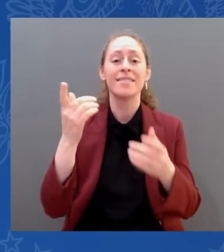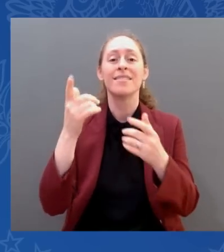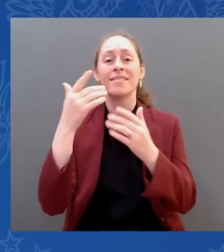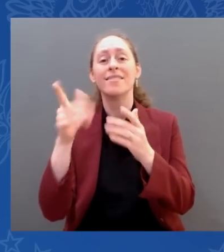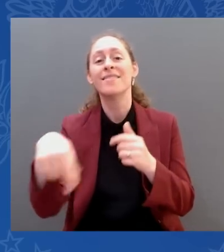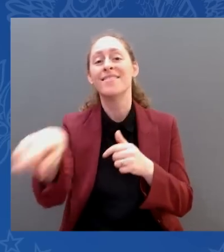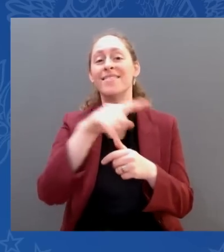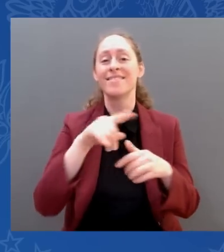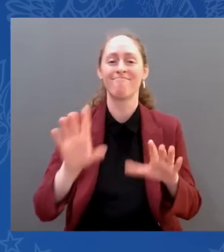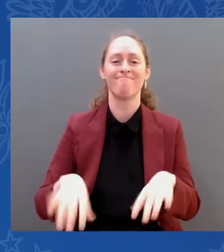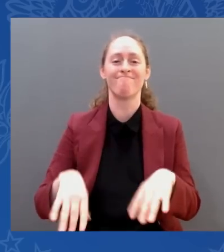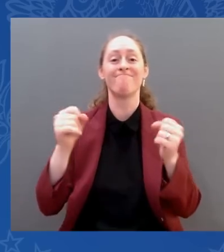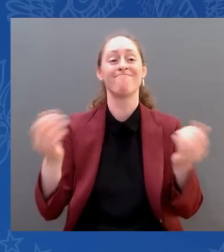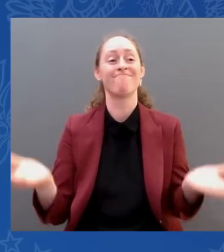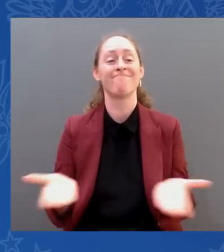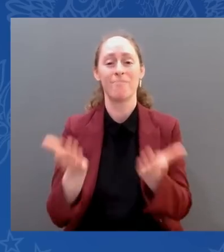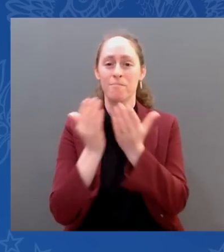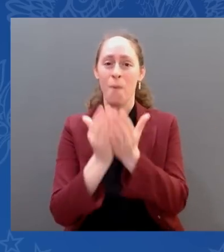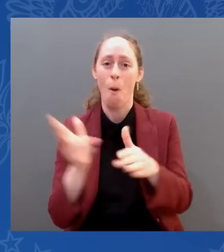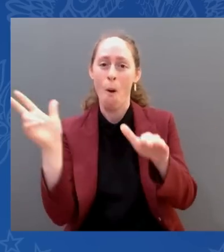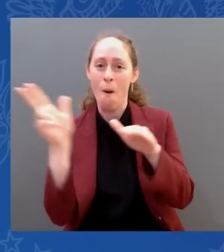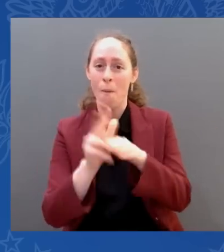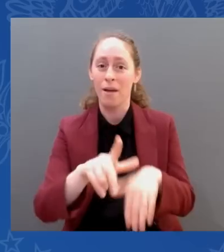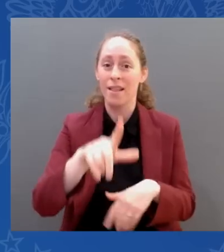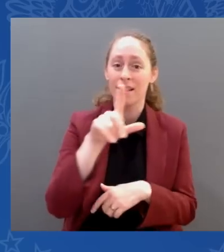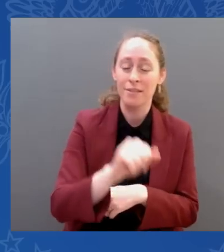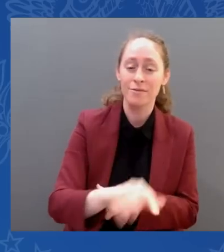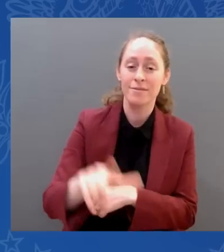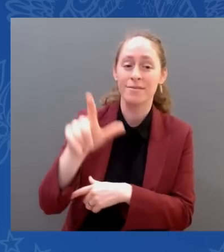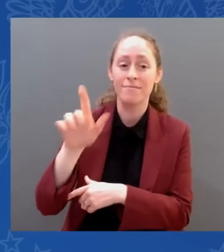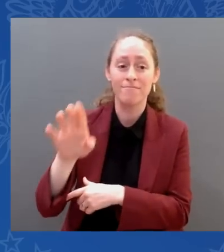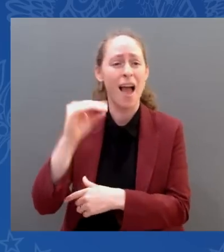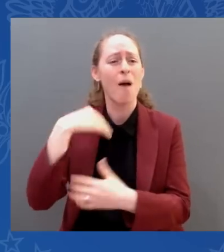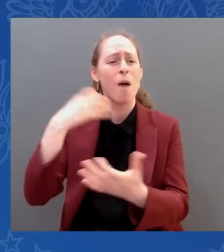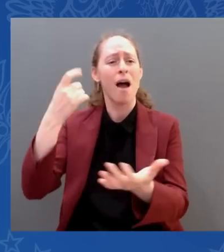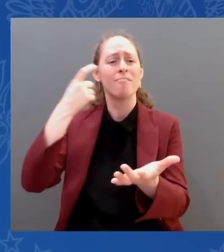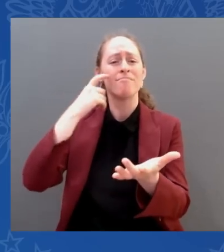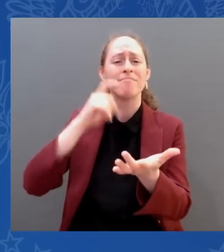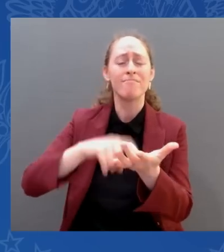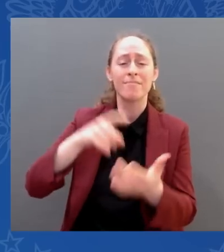and the Mayor of Long Beach, who I suspect is soon going to be the Congressman of Long Beach,